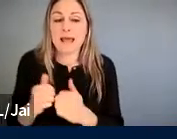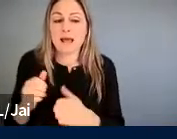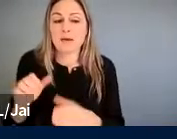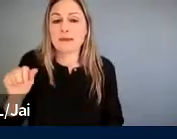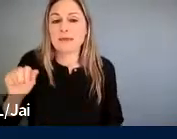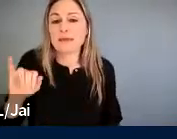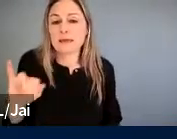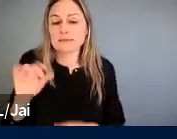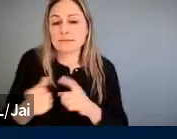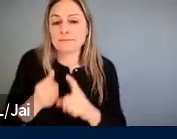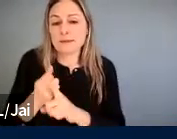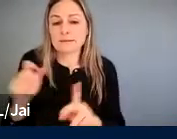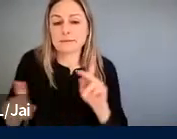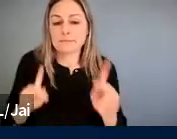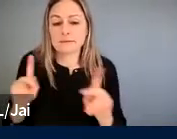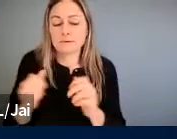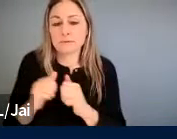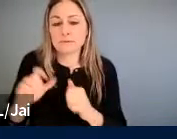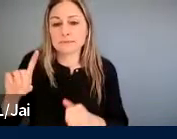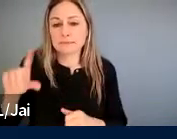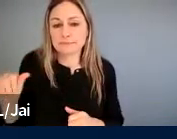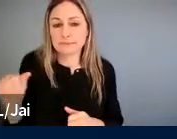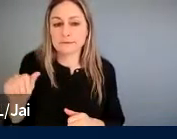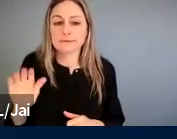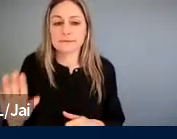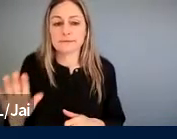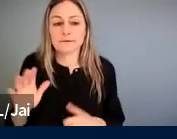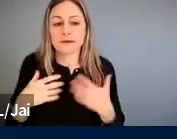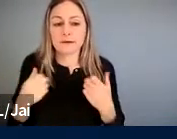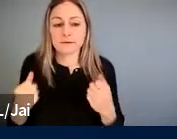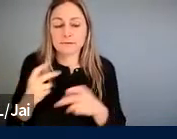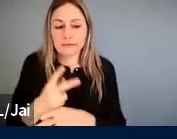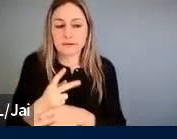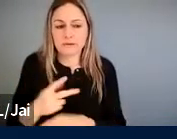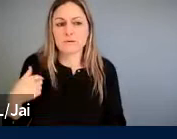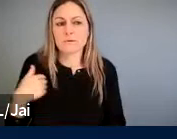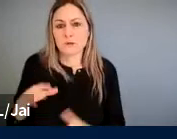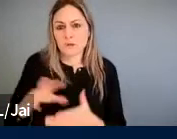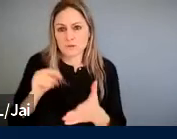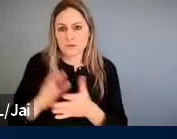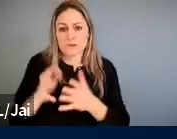people with disabilities in health care. We learned a lot about how healthcare and